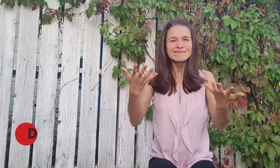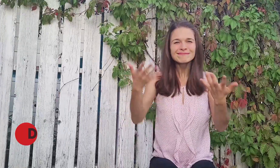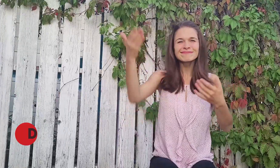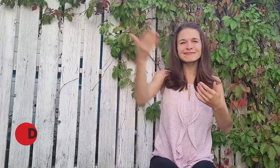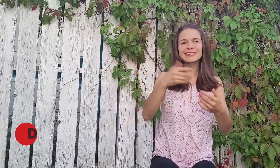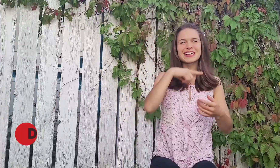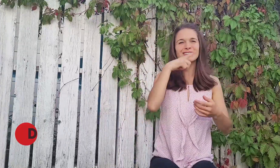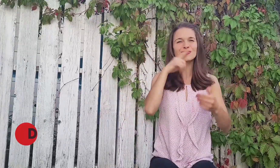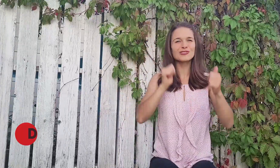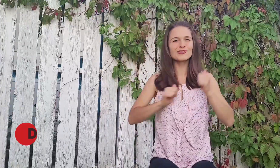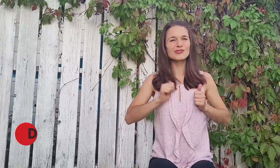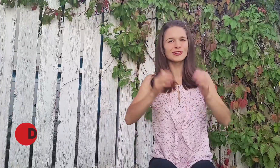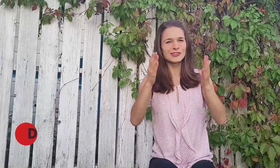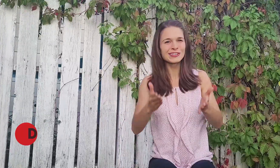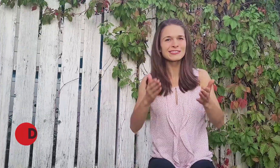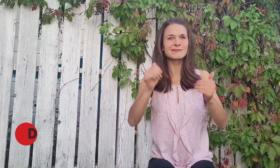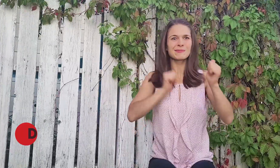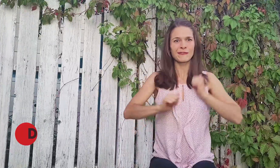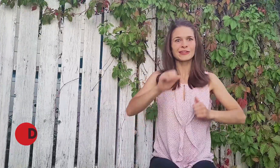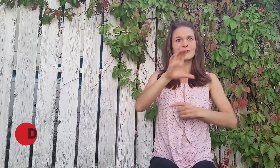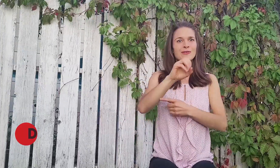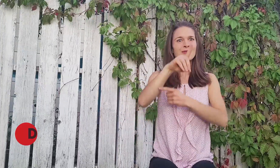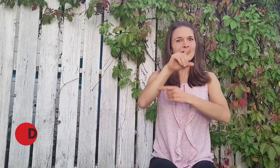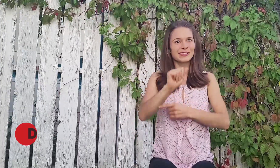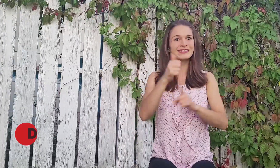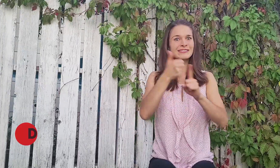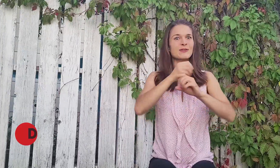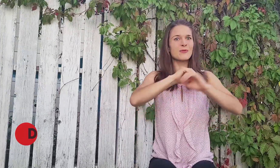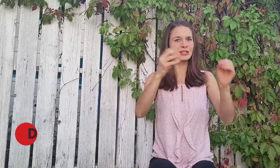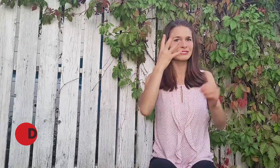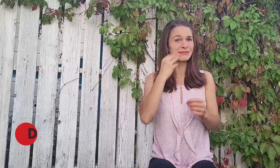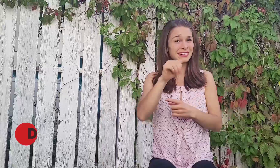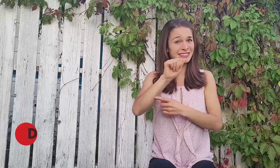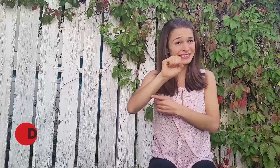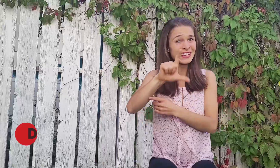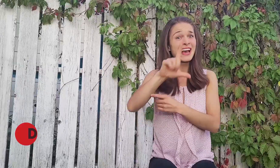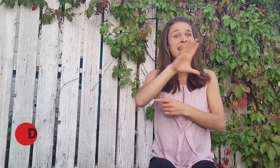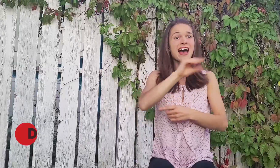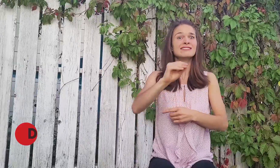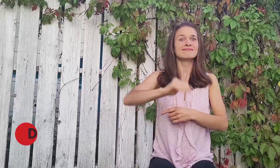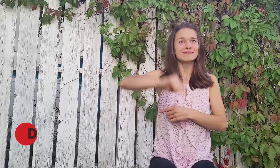people to see. There is some concern about hiring a hearing actress to play